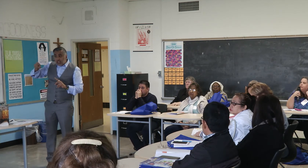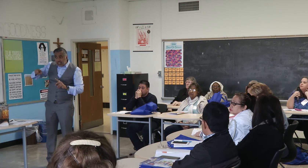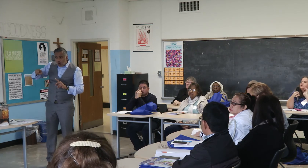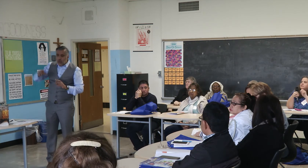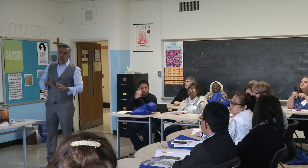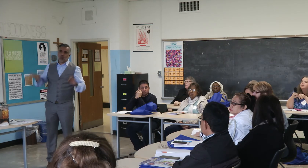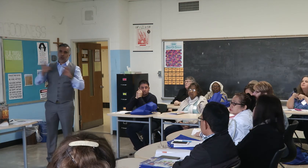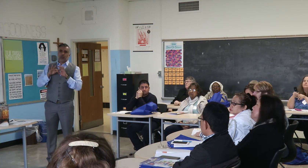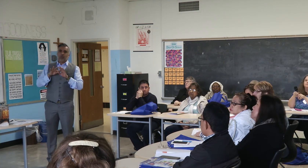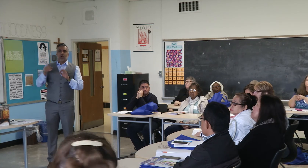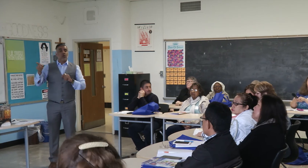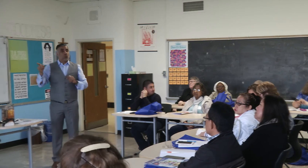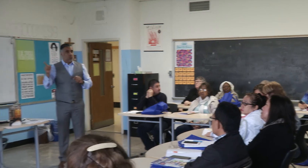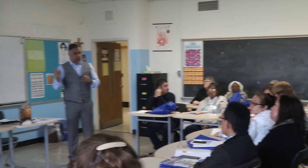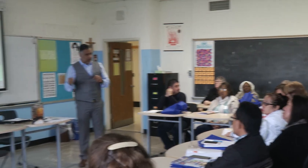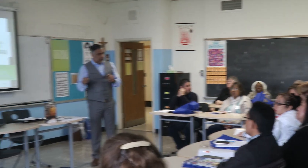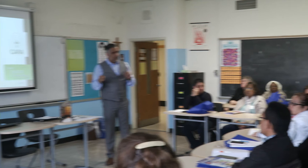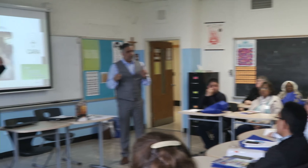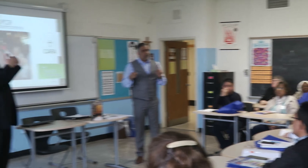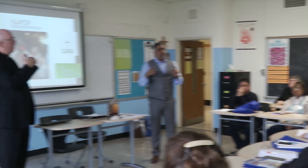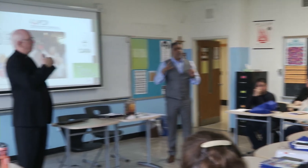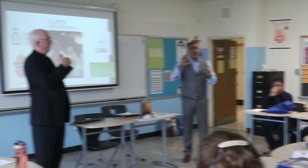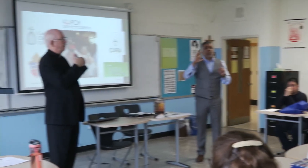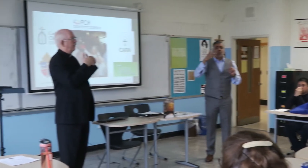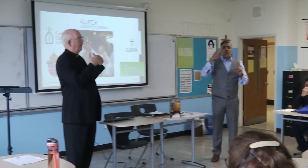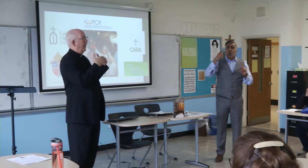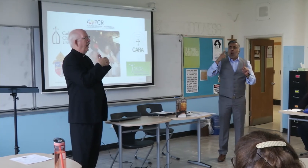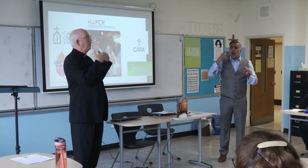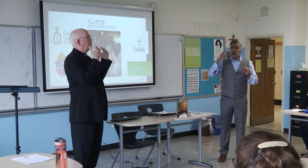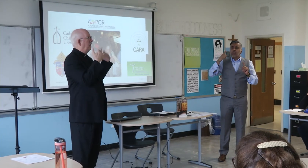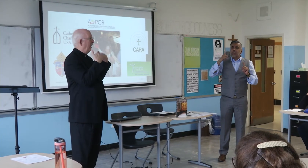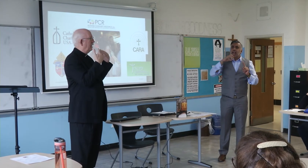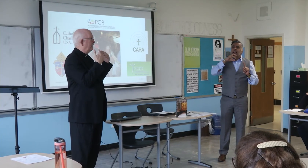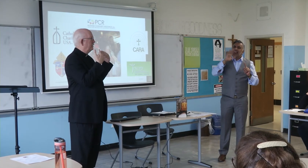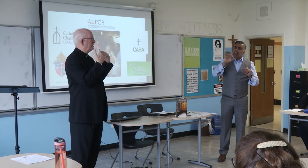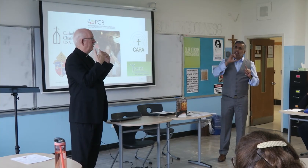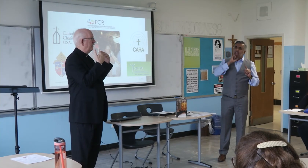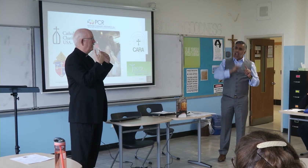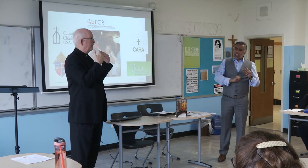I think is really critical.] And there's one area of the piece with age-related disabilities, and